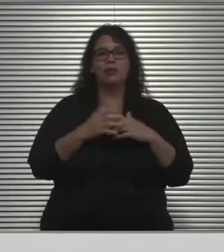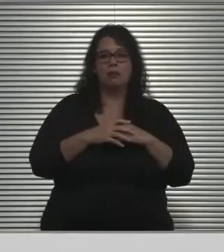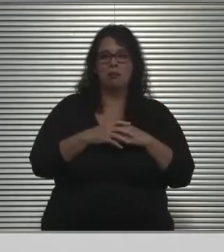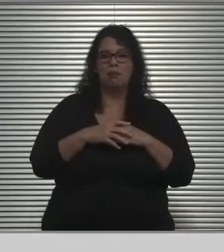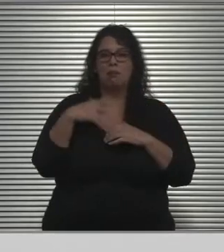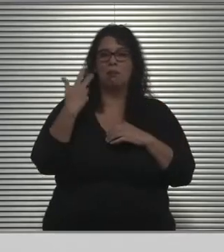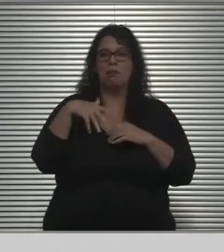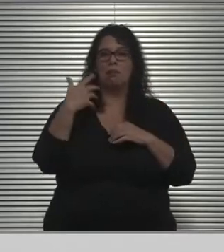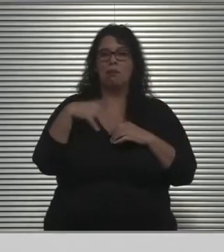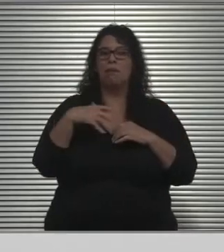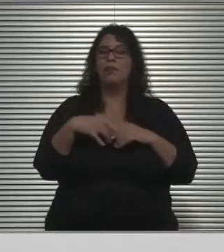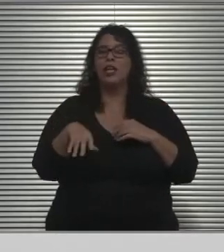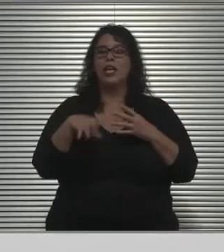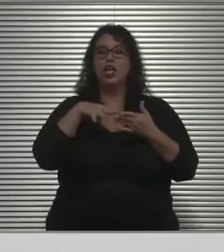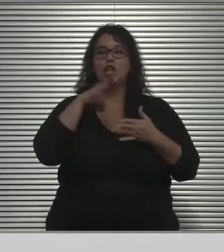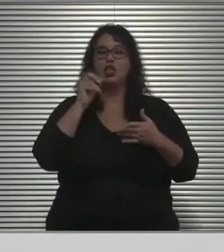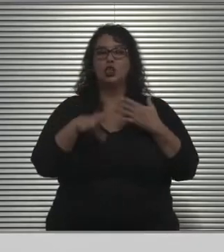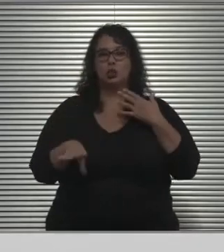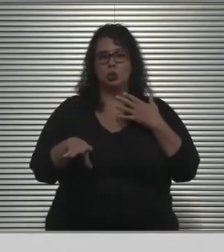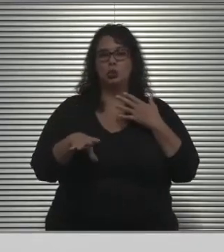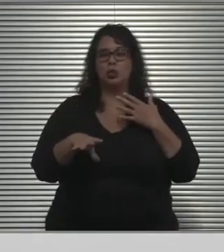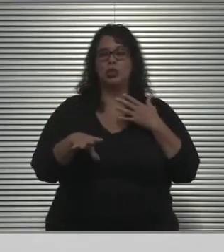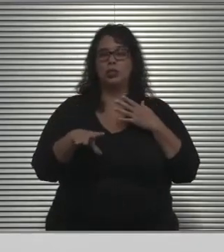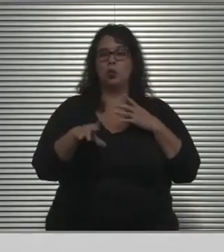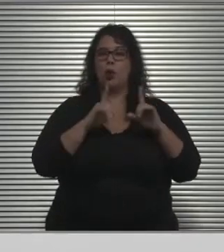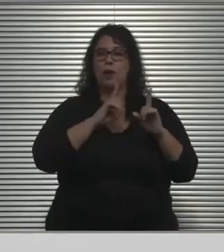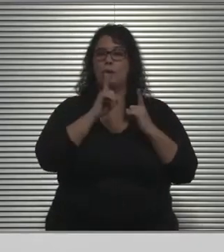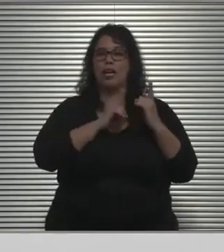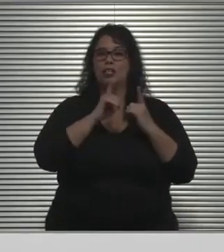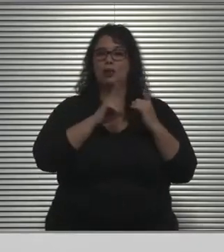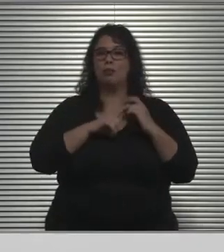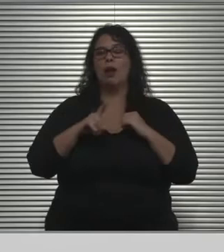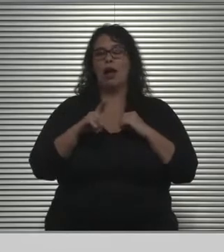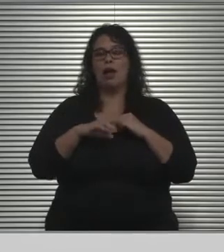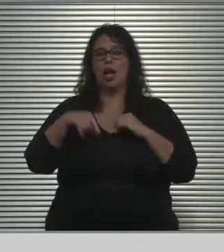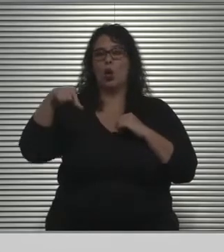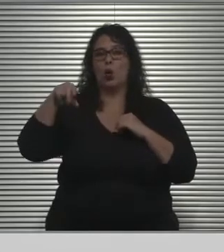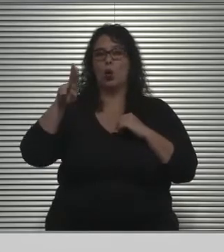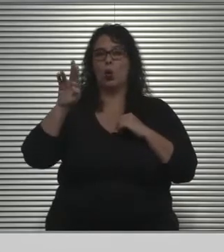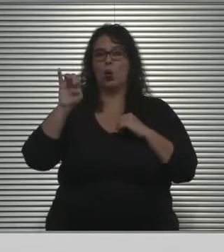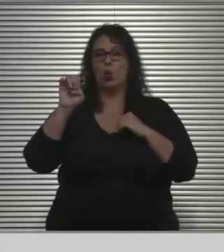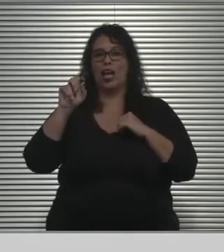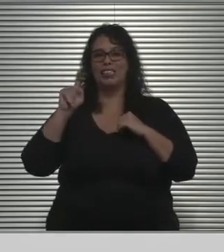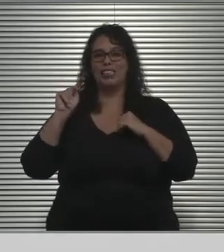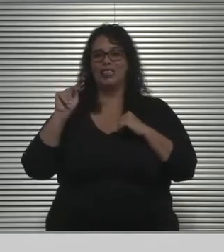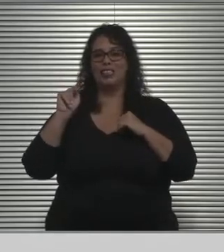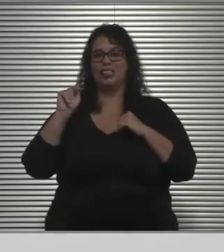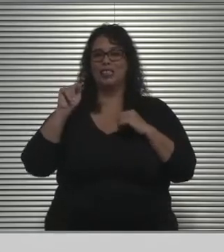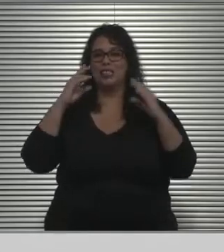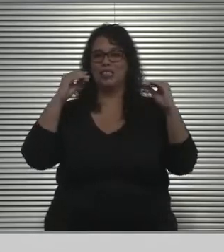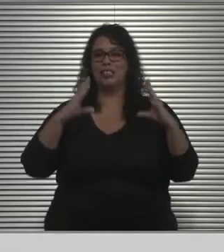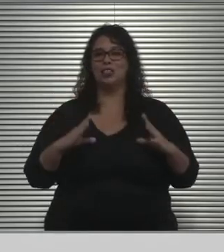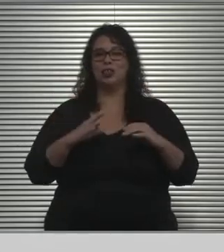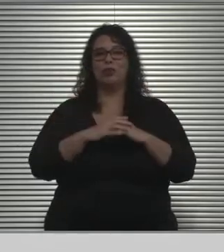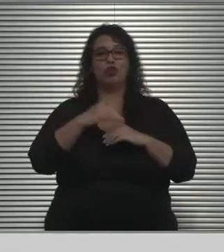The students were mentored by Millikan QUEST Lead Teacher, Russ Rudman. Also published in the journal was recent Poly High school graduate,